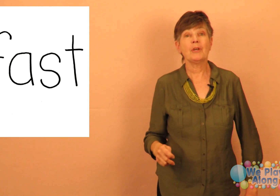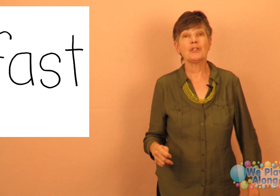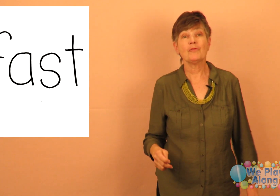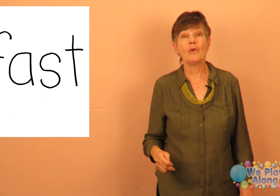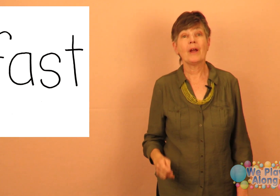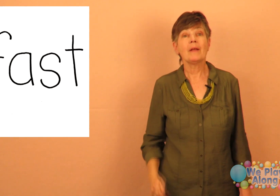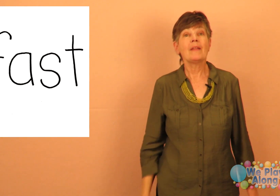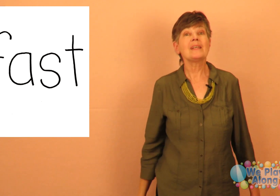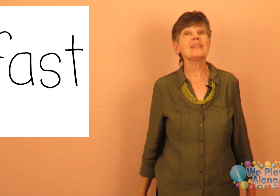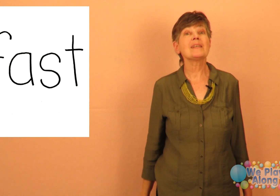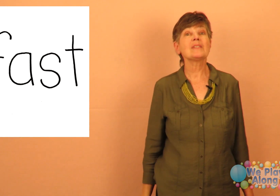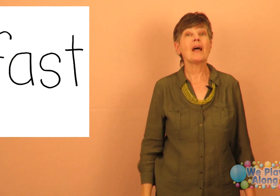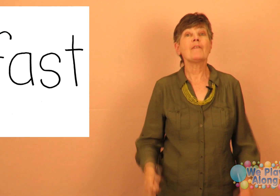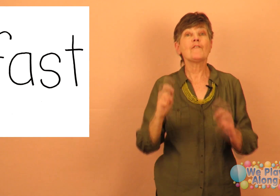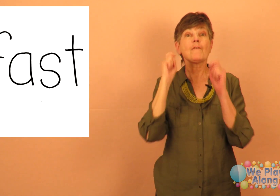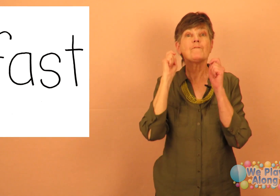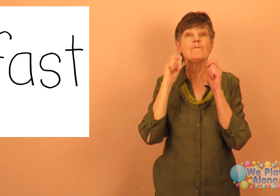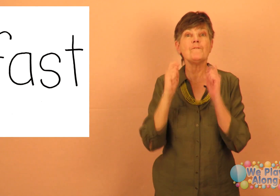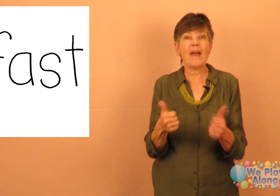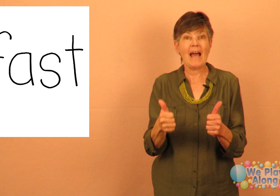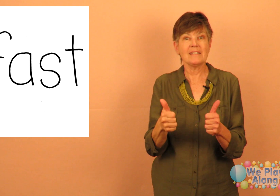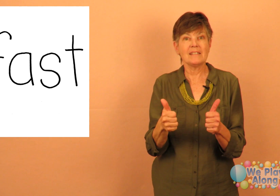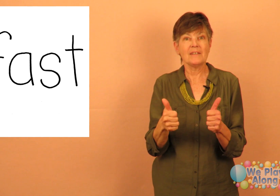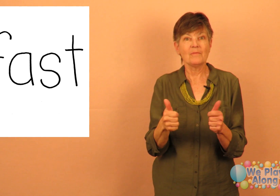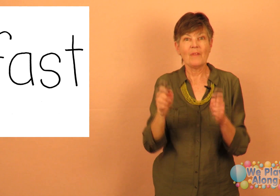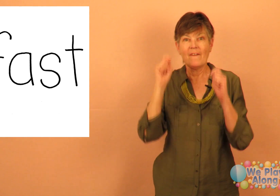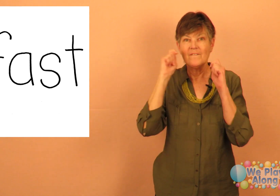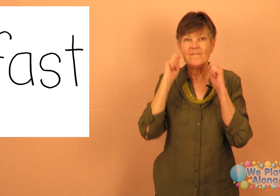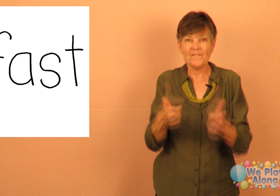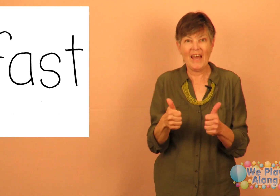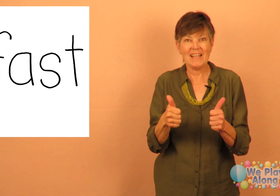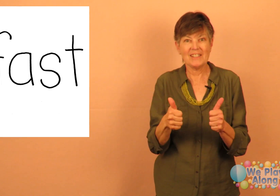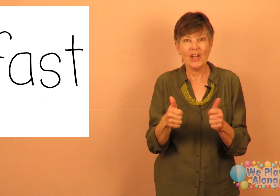picture for it this is a sign for fast fast